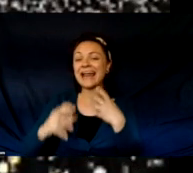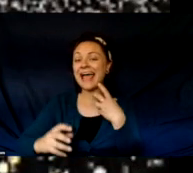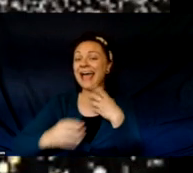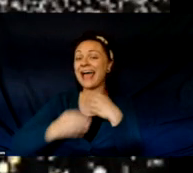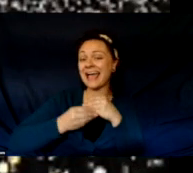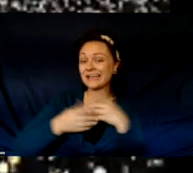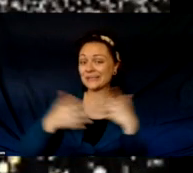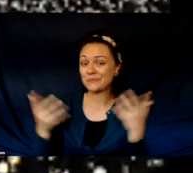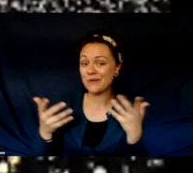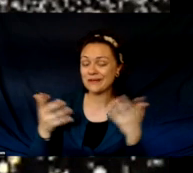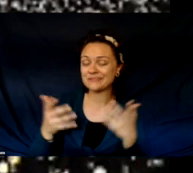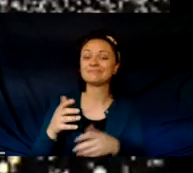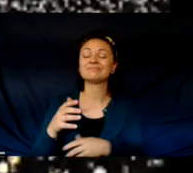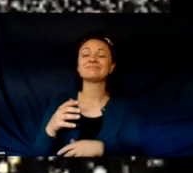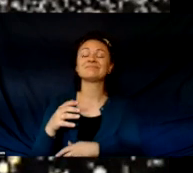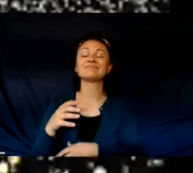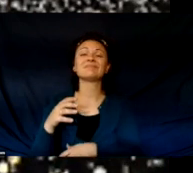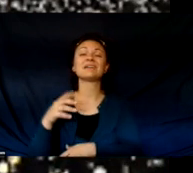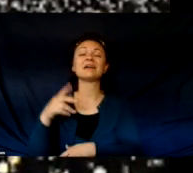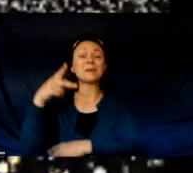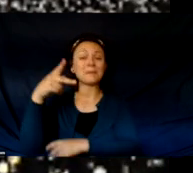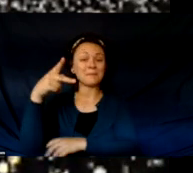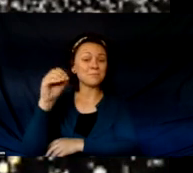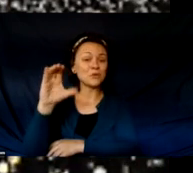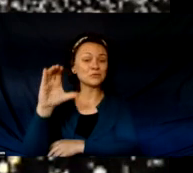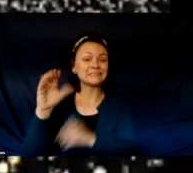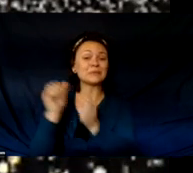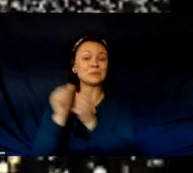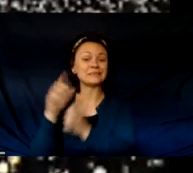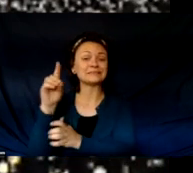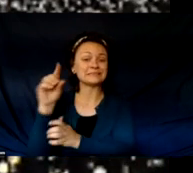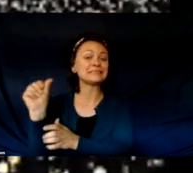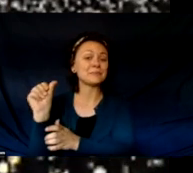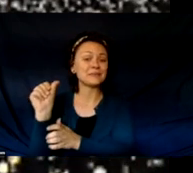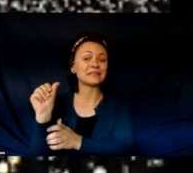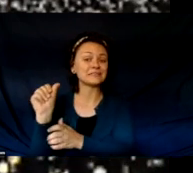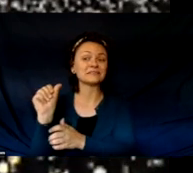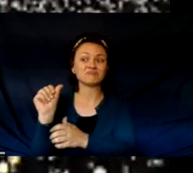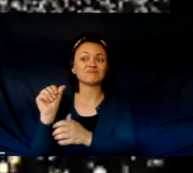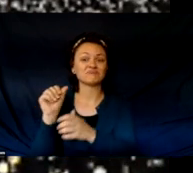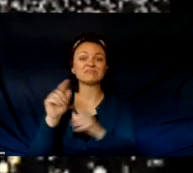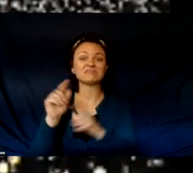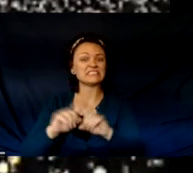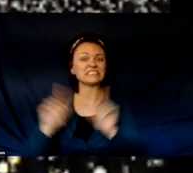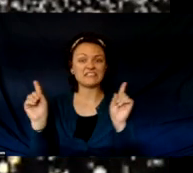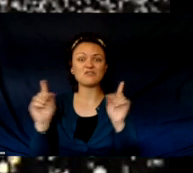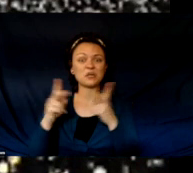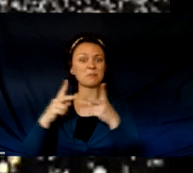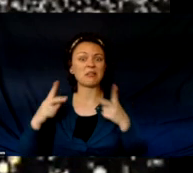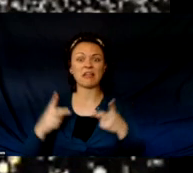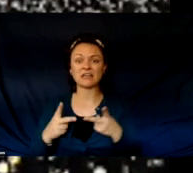color and people with disabilities come from a different place. That's the baseline.